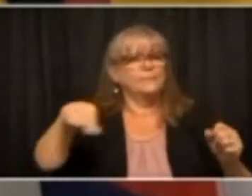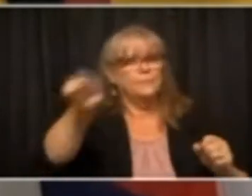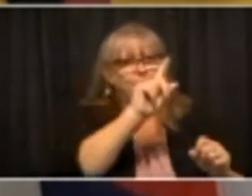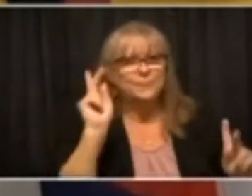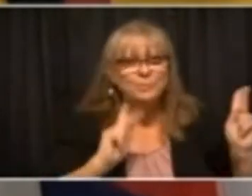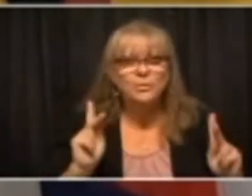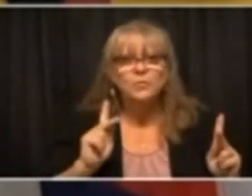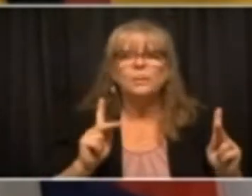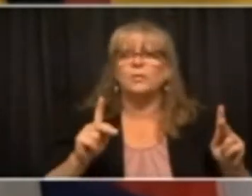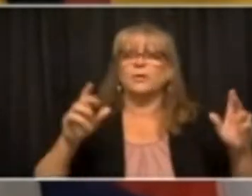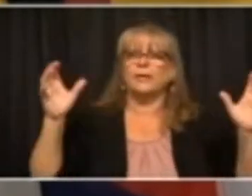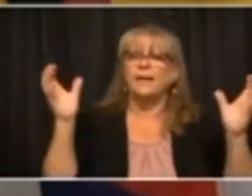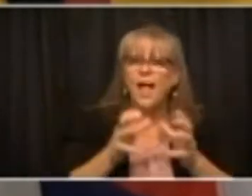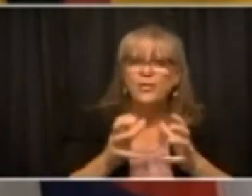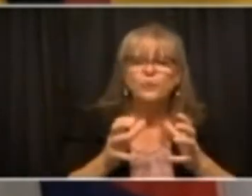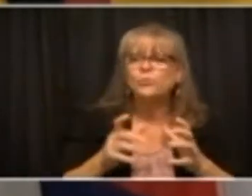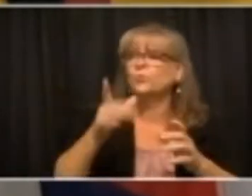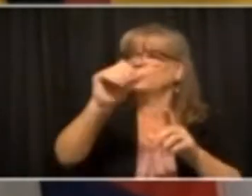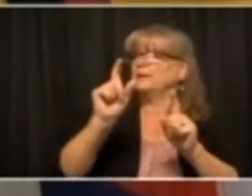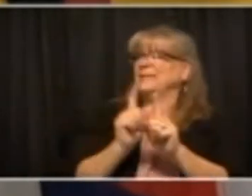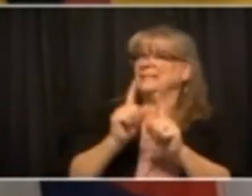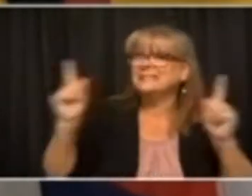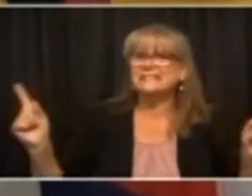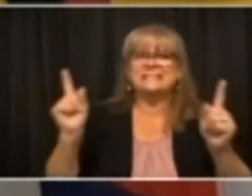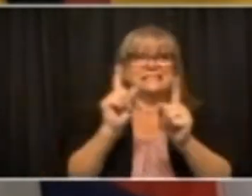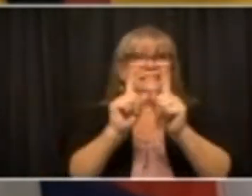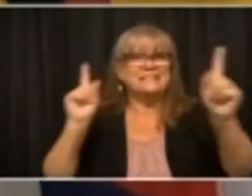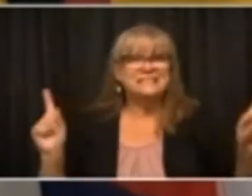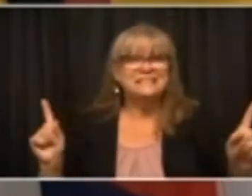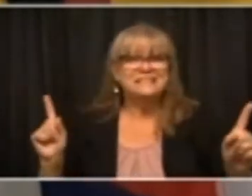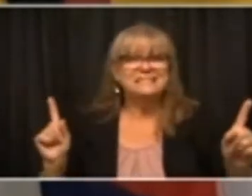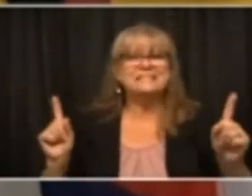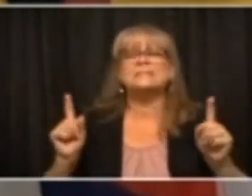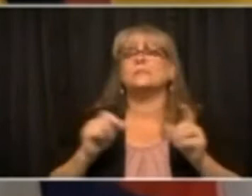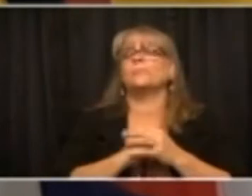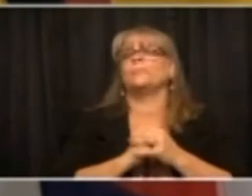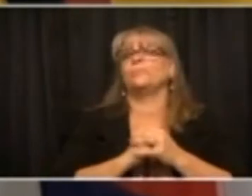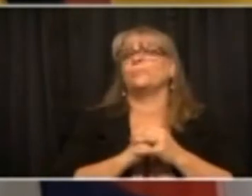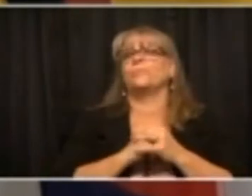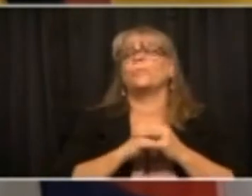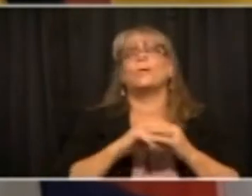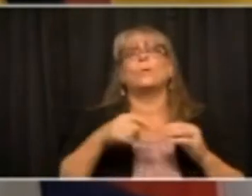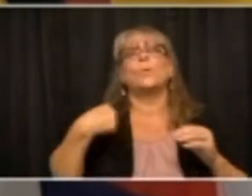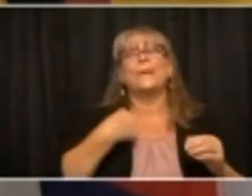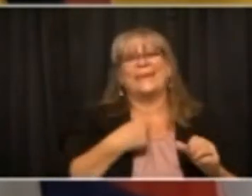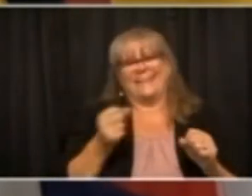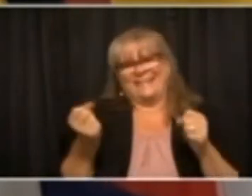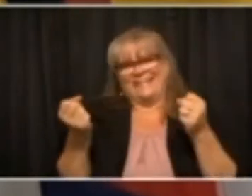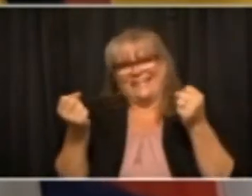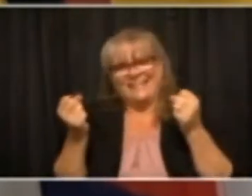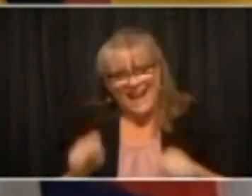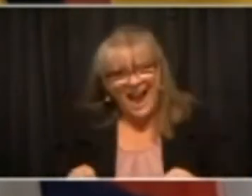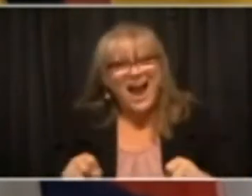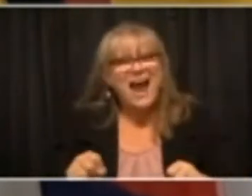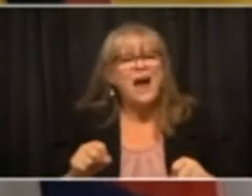distancing there's there's a way to do everything that we we treasure in life but it's not the same